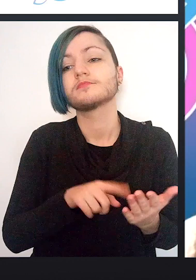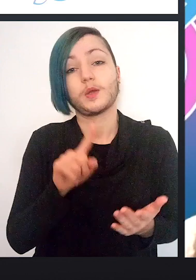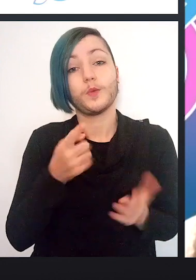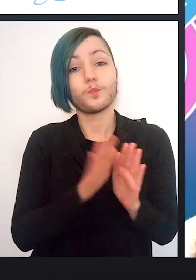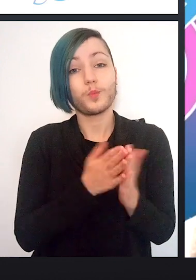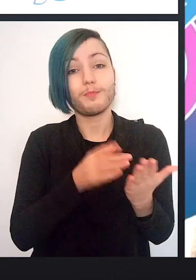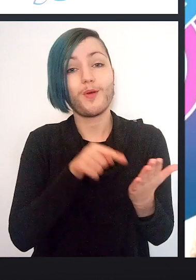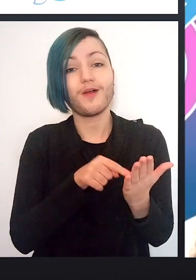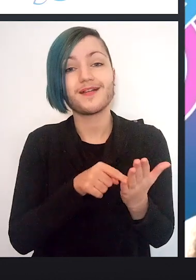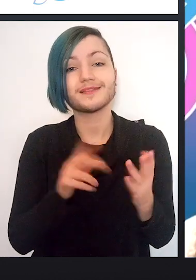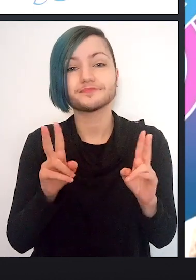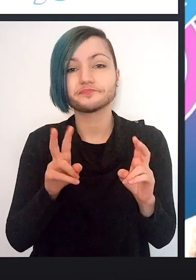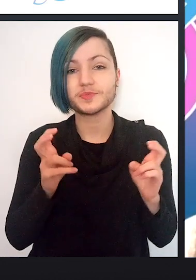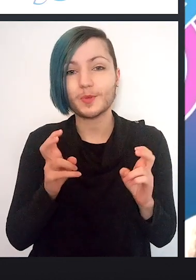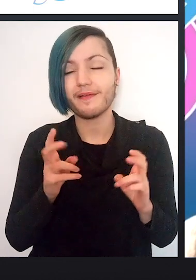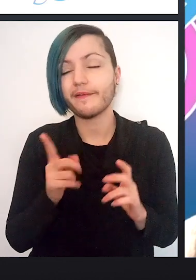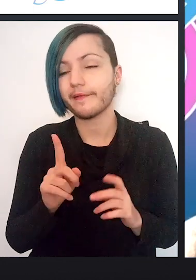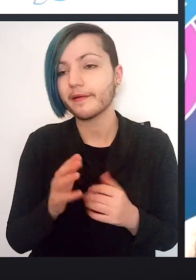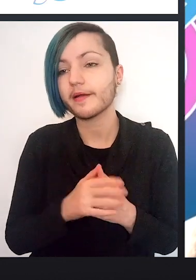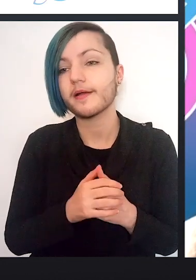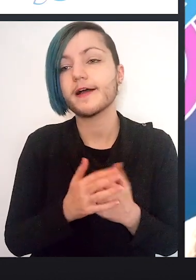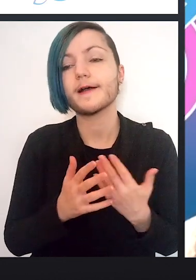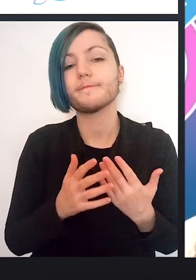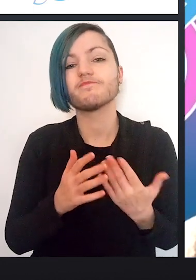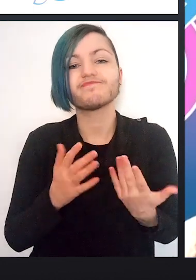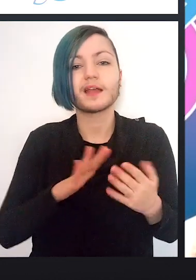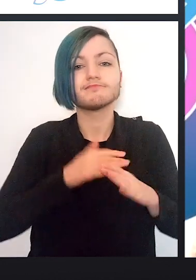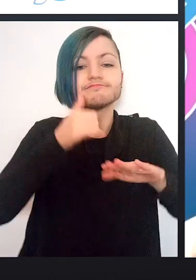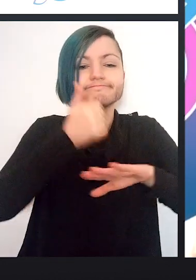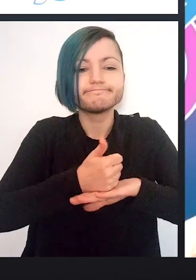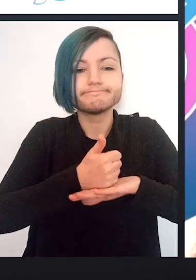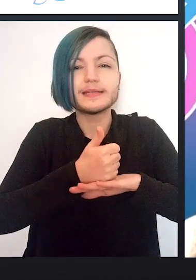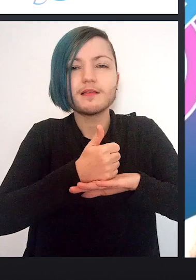one of which was about the fundamentals of gender.